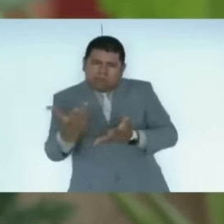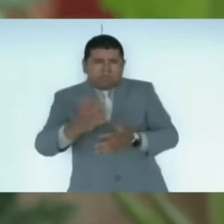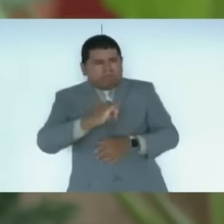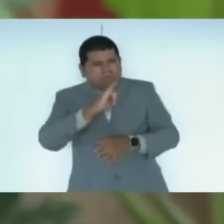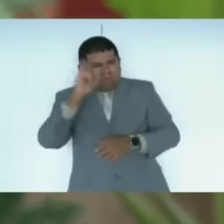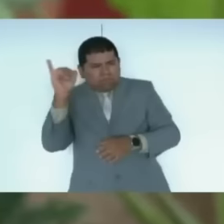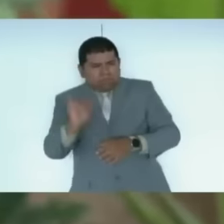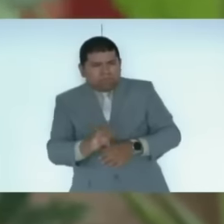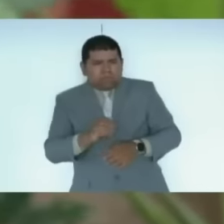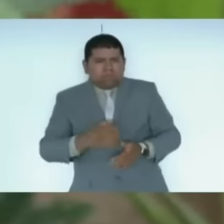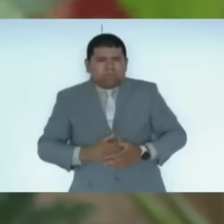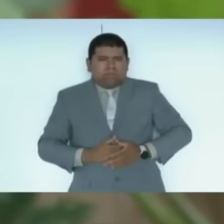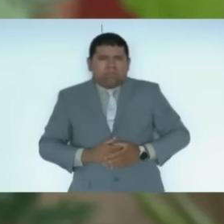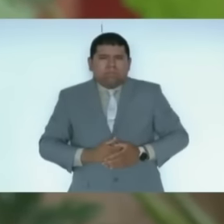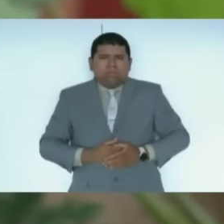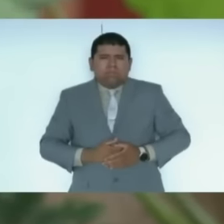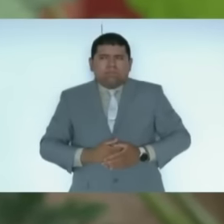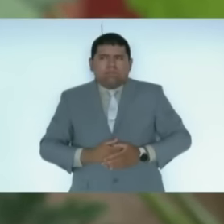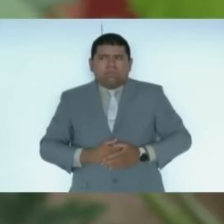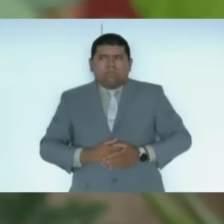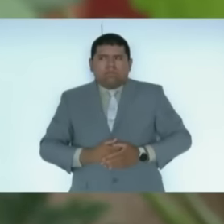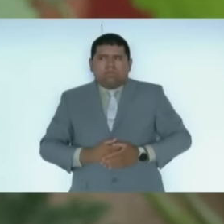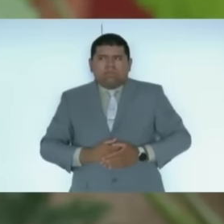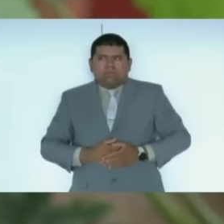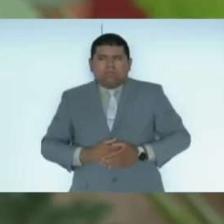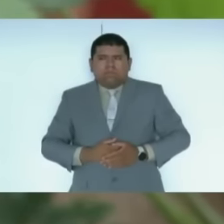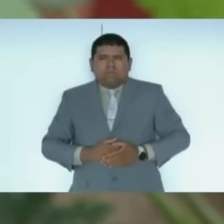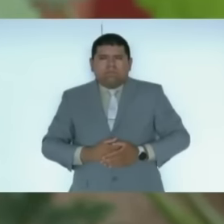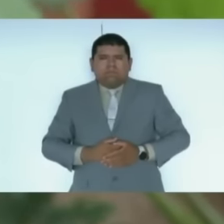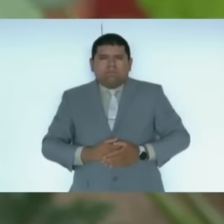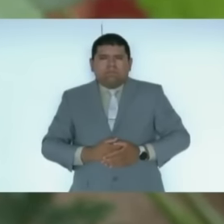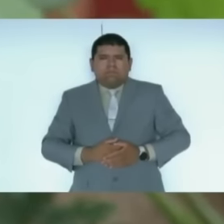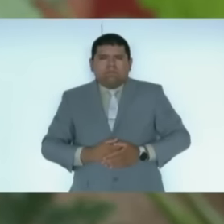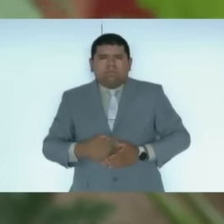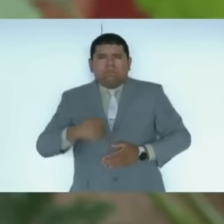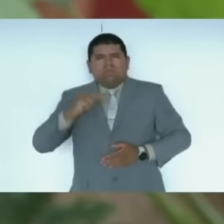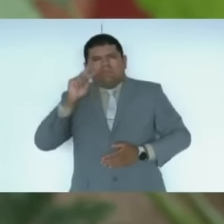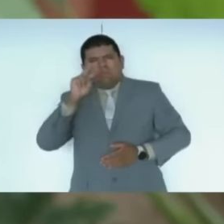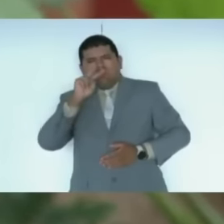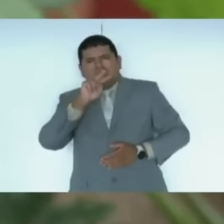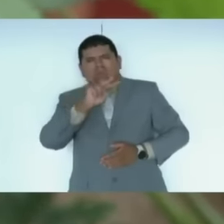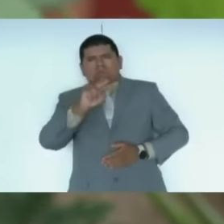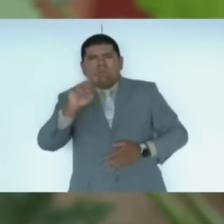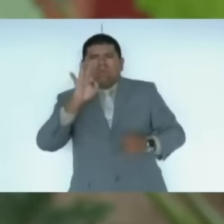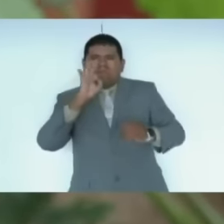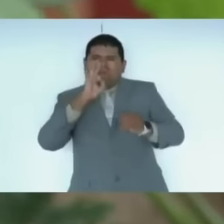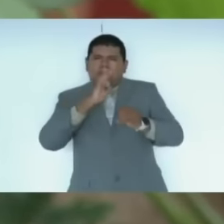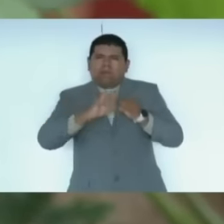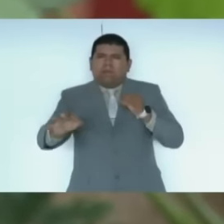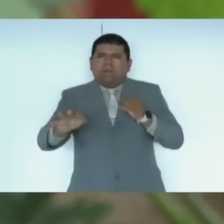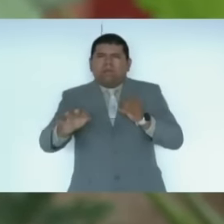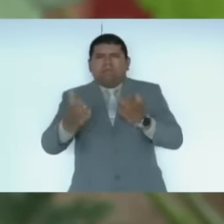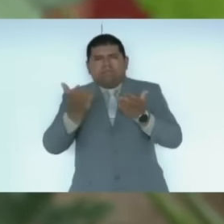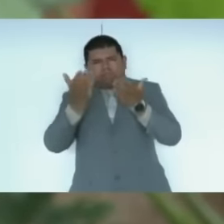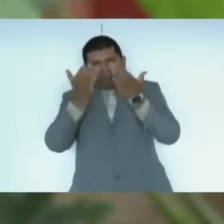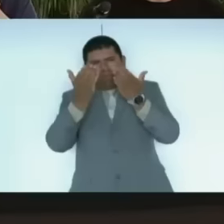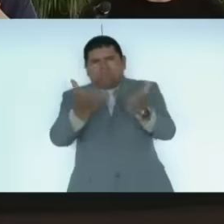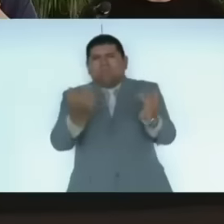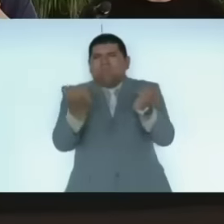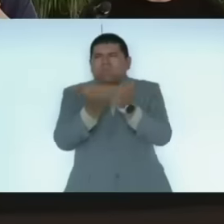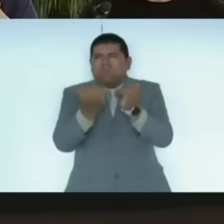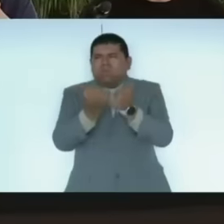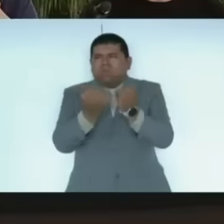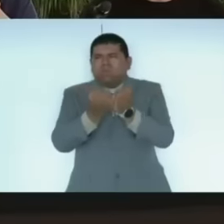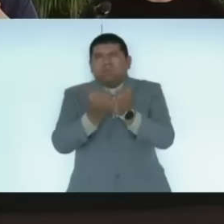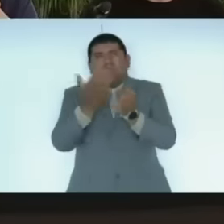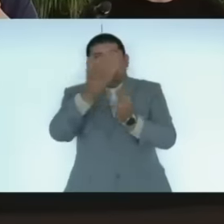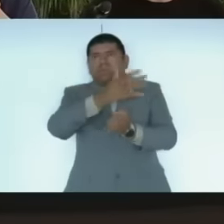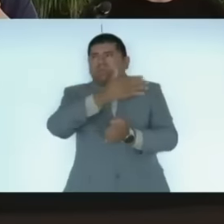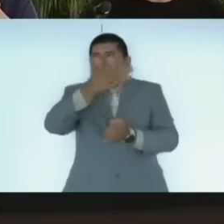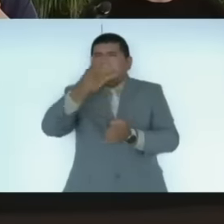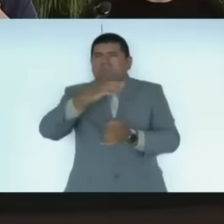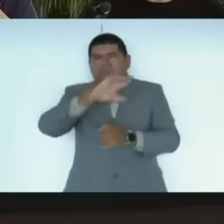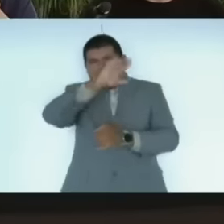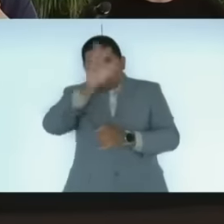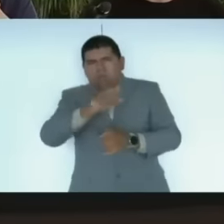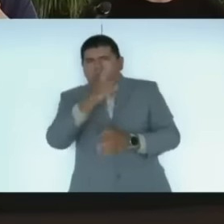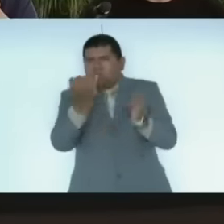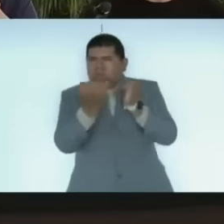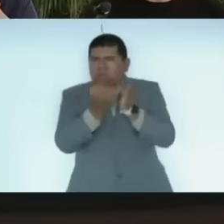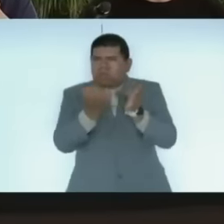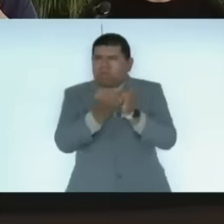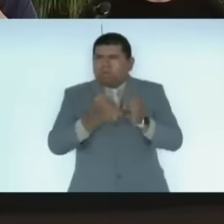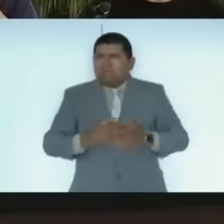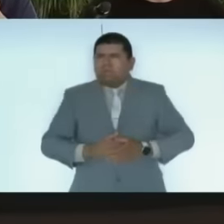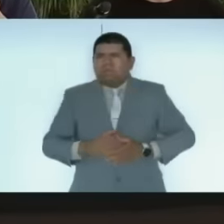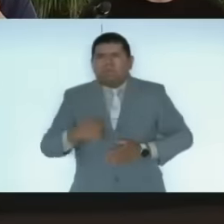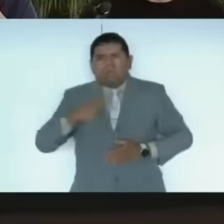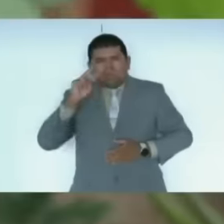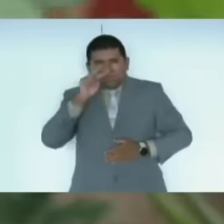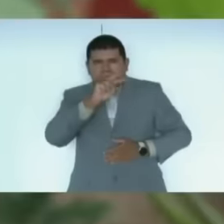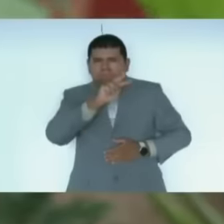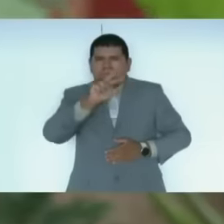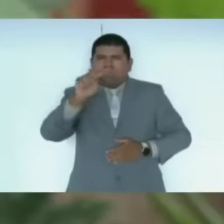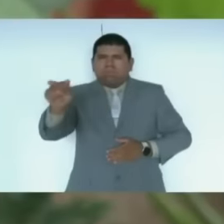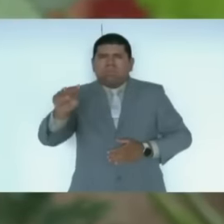end for you It is also for nature for the Lightning because I see at the end of My rude path